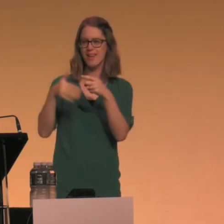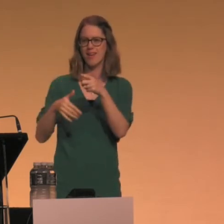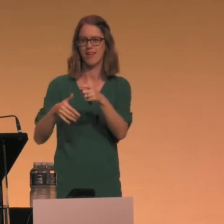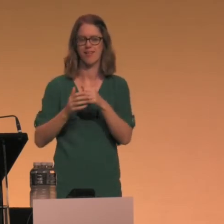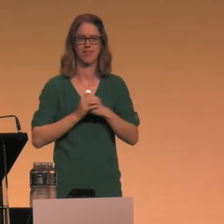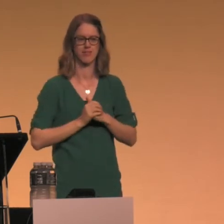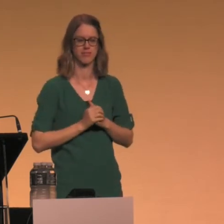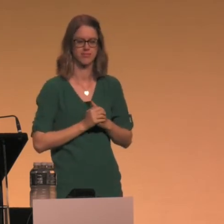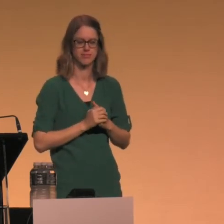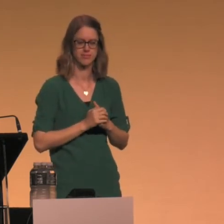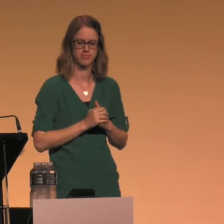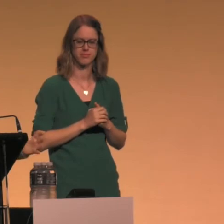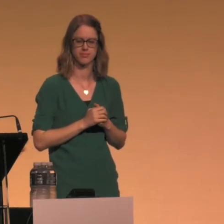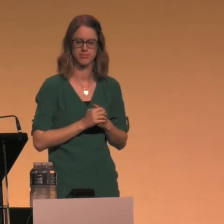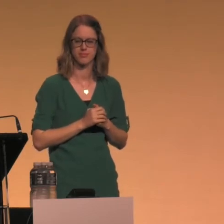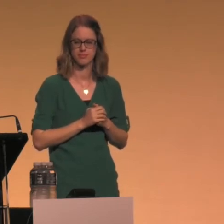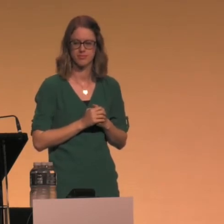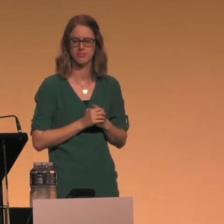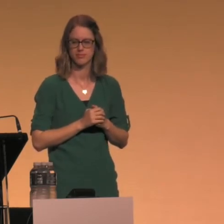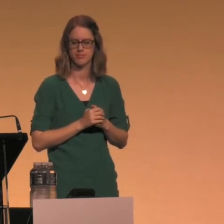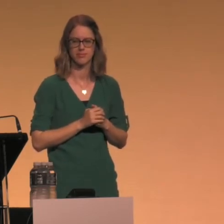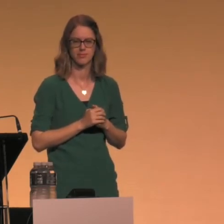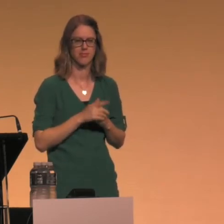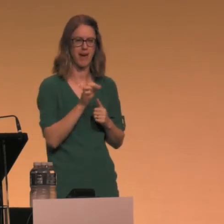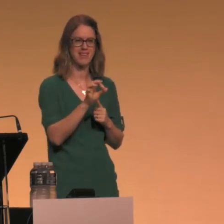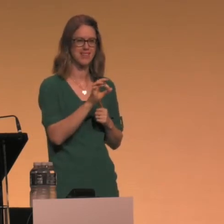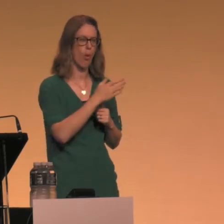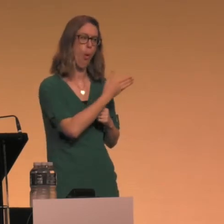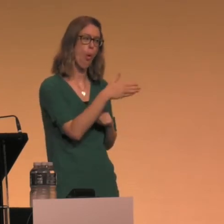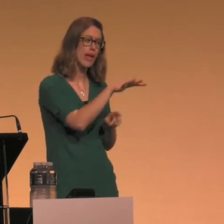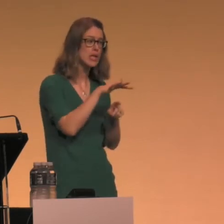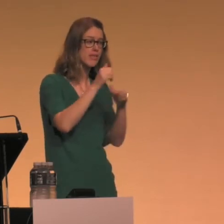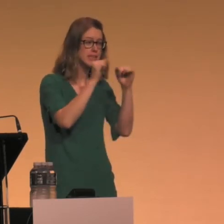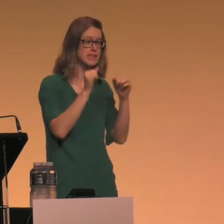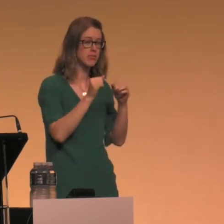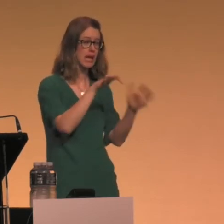But it's not moving right through the system.